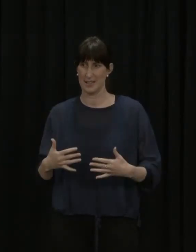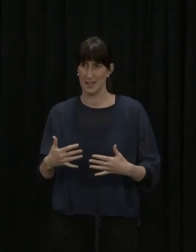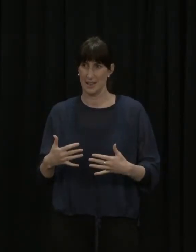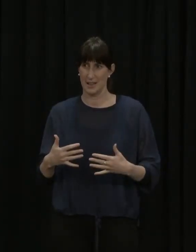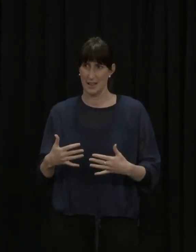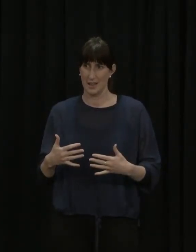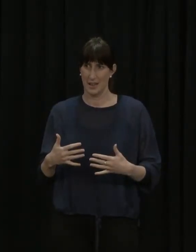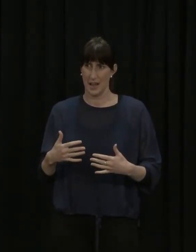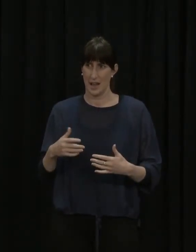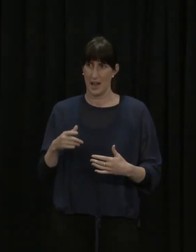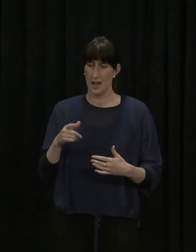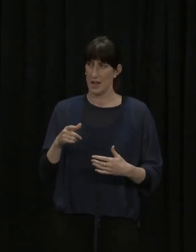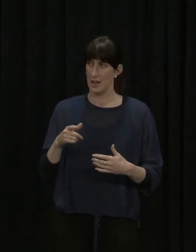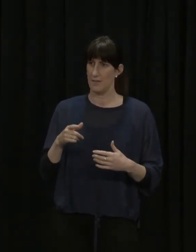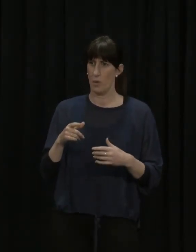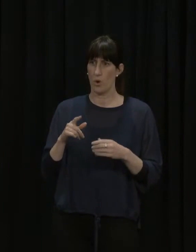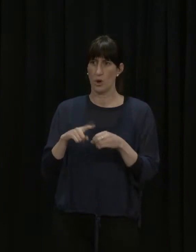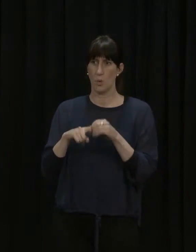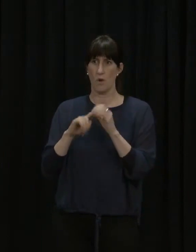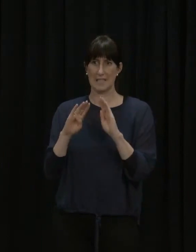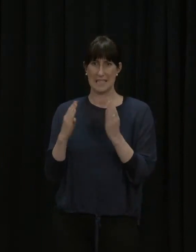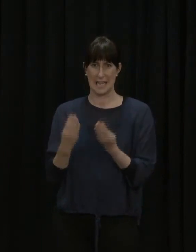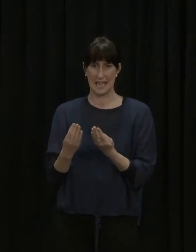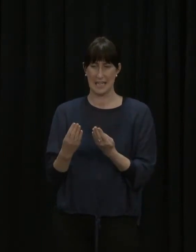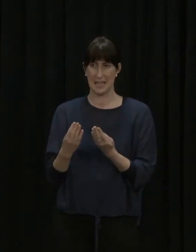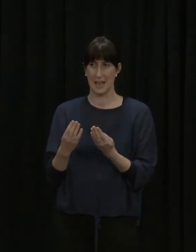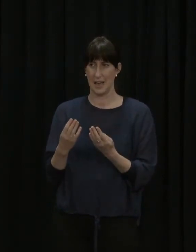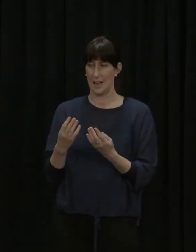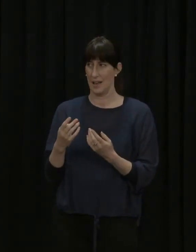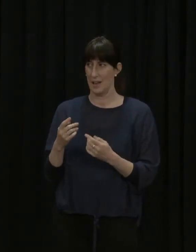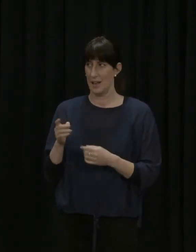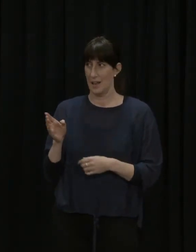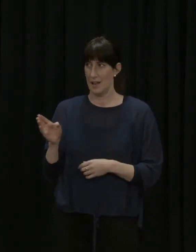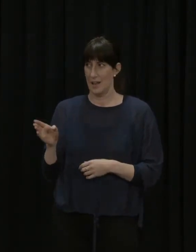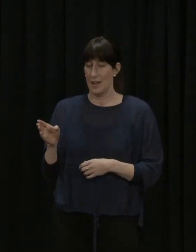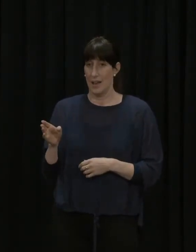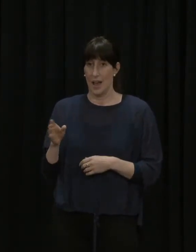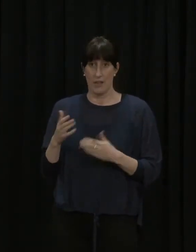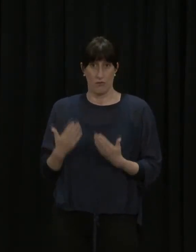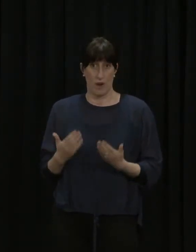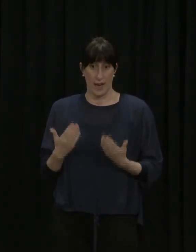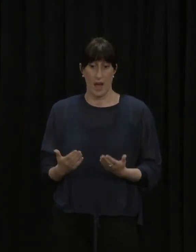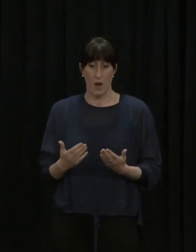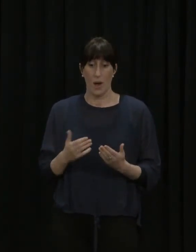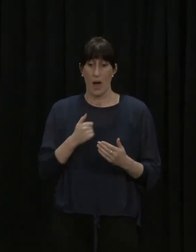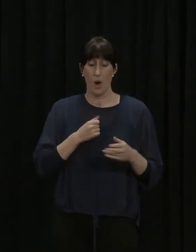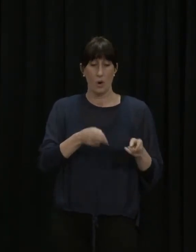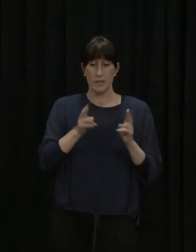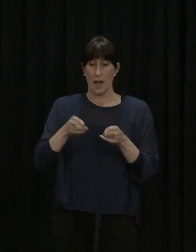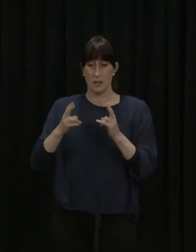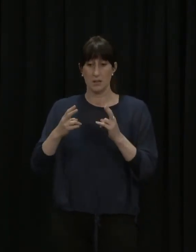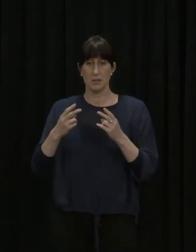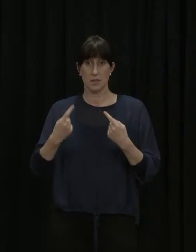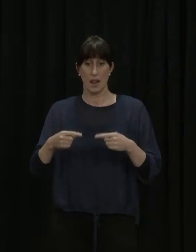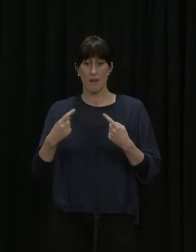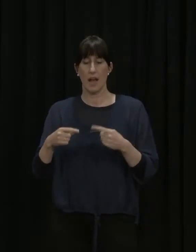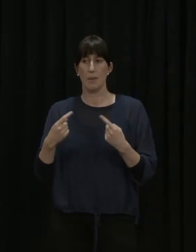currently classed, is there a delay in getting quarantine